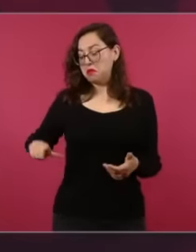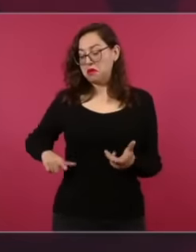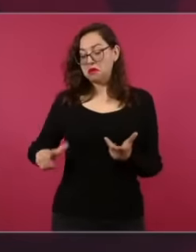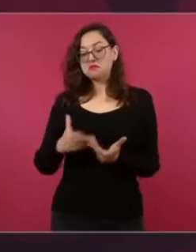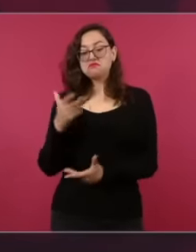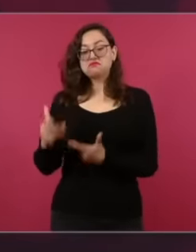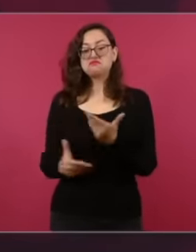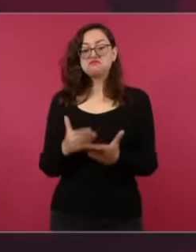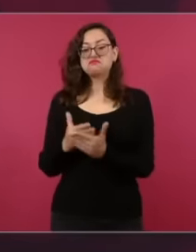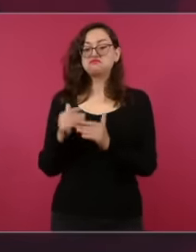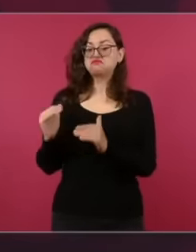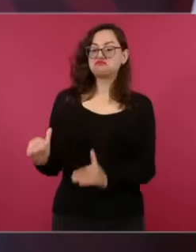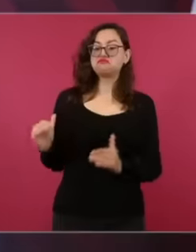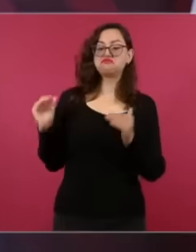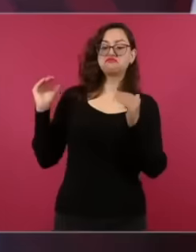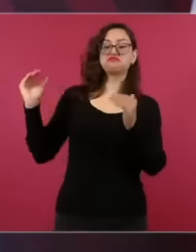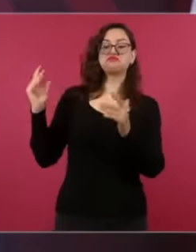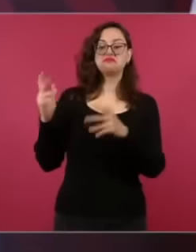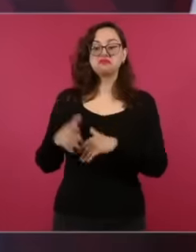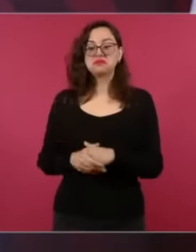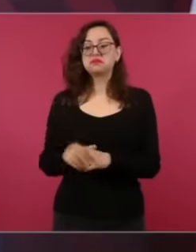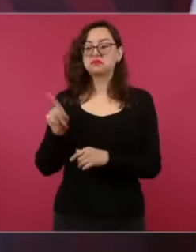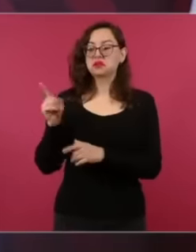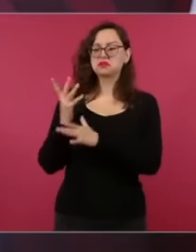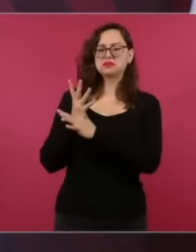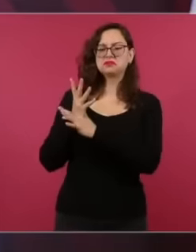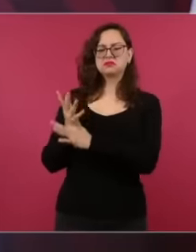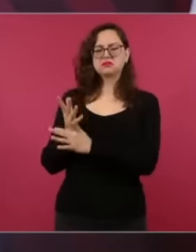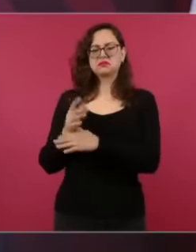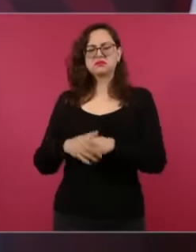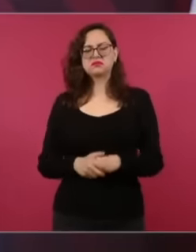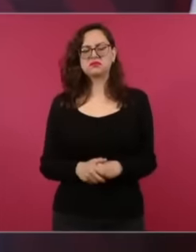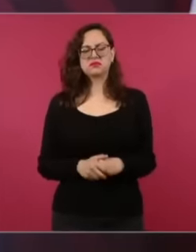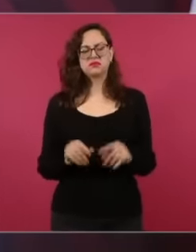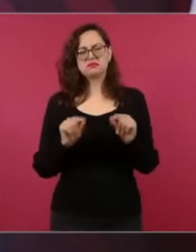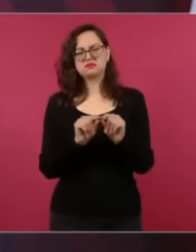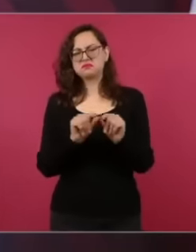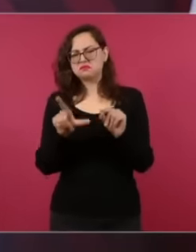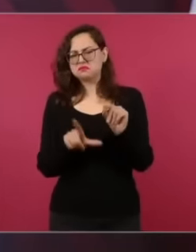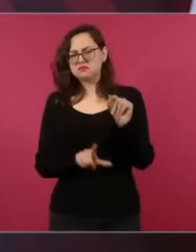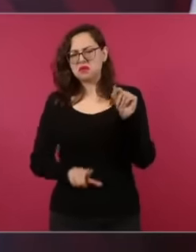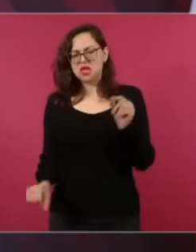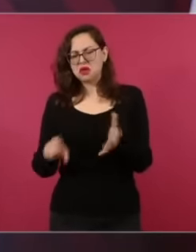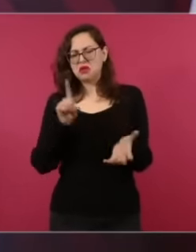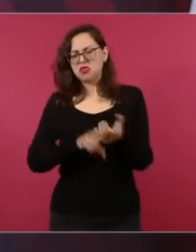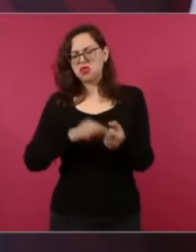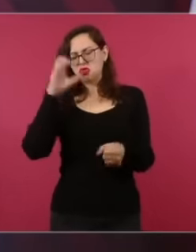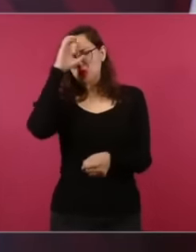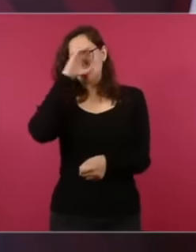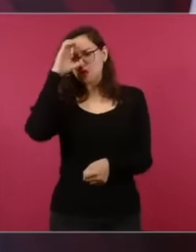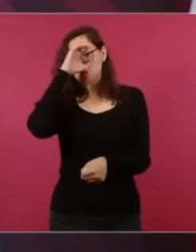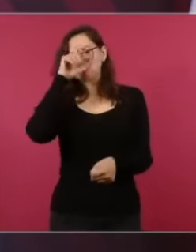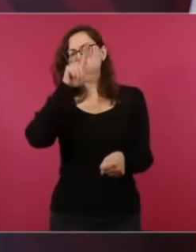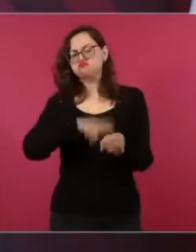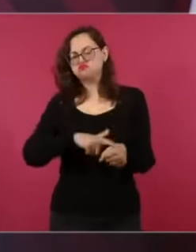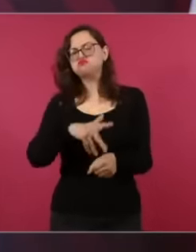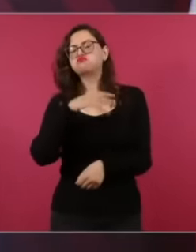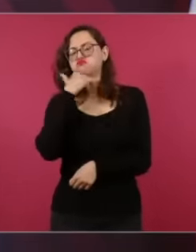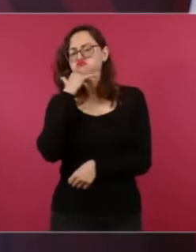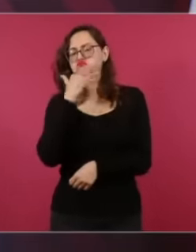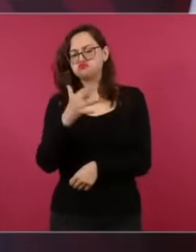that corruption was part of the culture of the people of Mexico. Exactly the